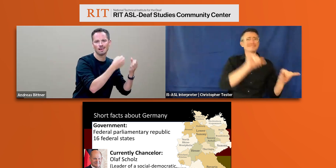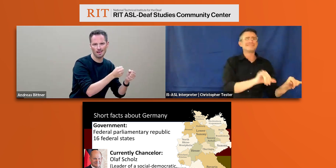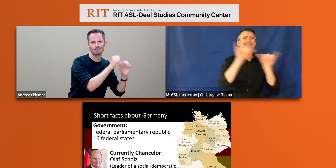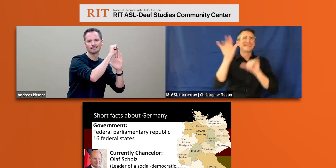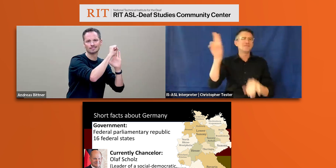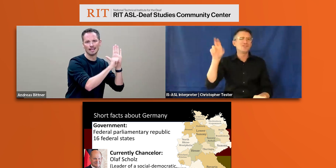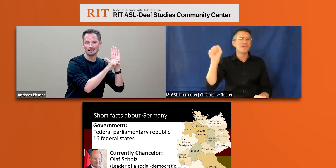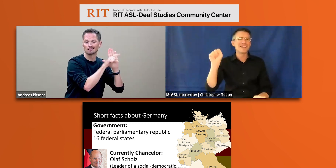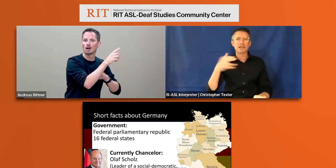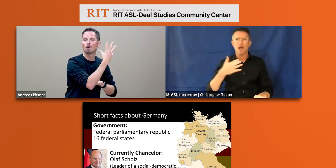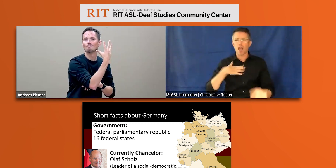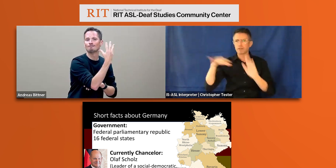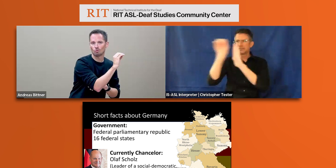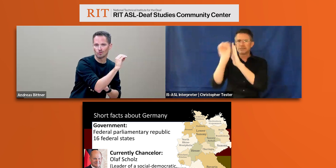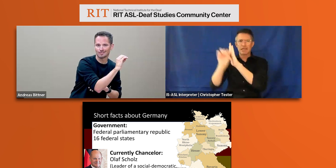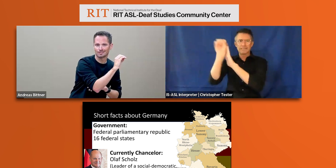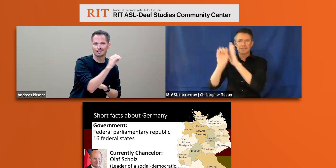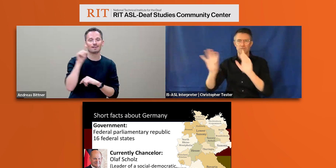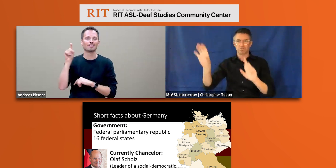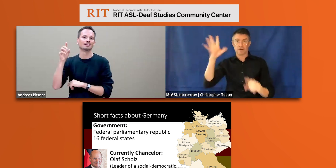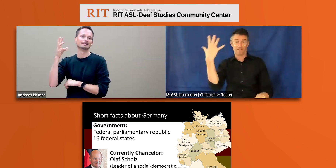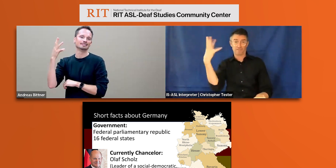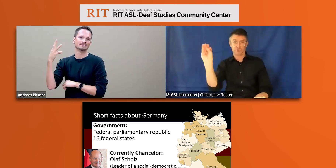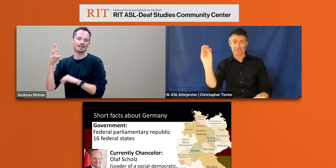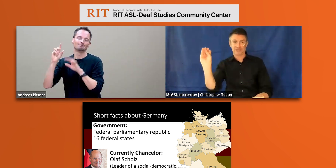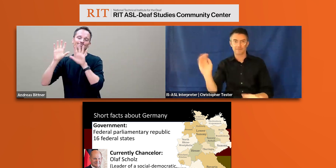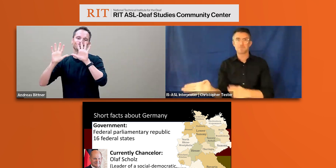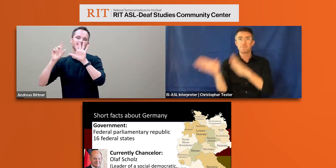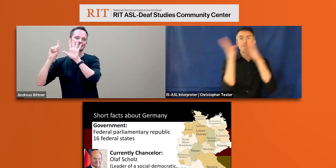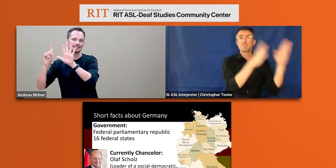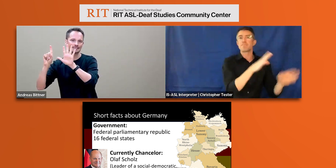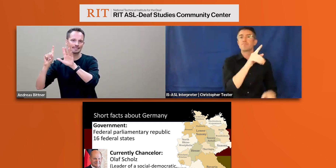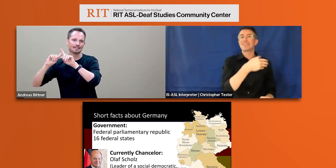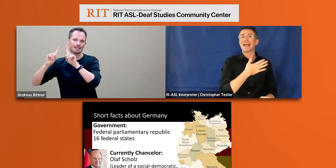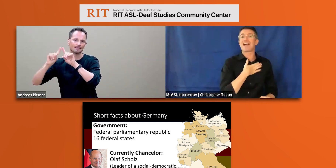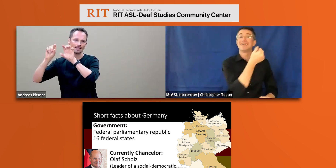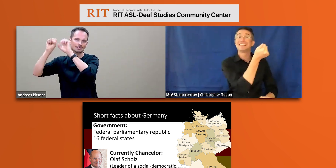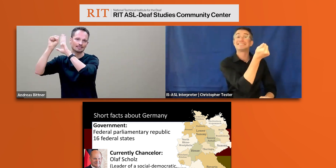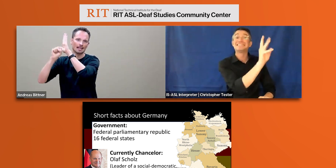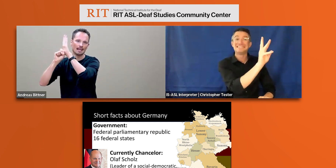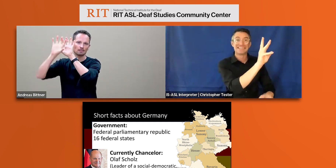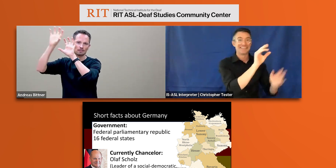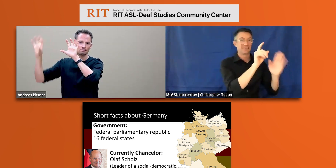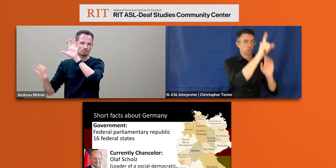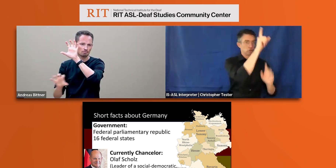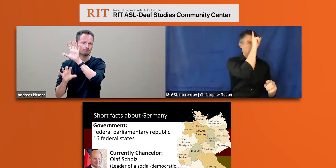So, you may have thought that the states of Germany